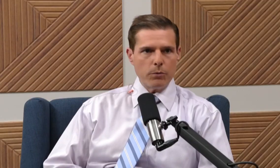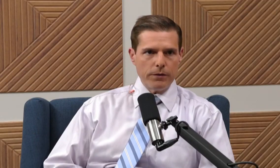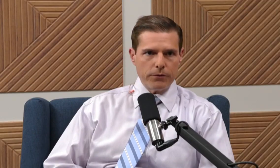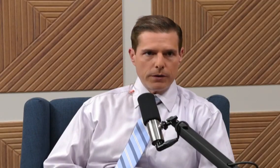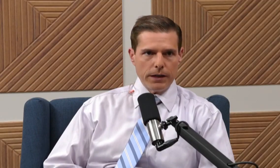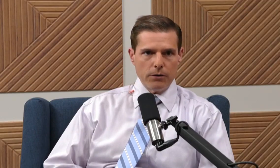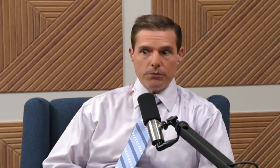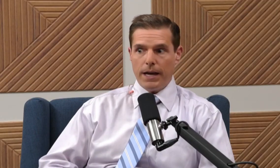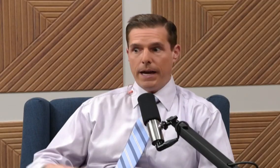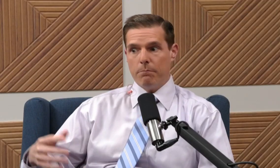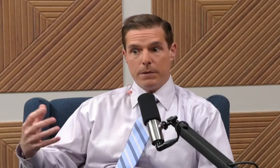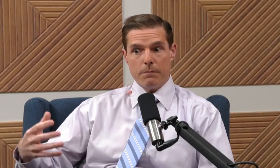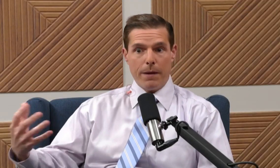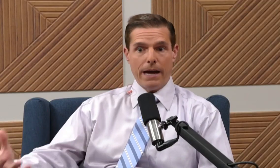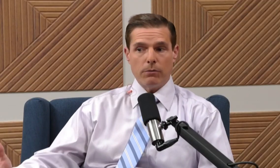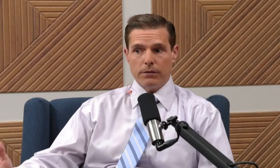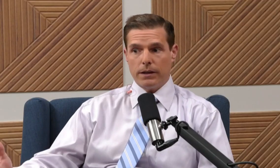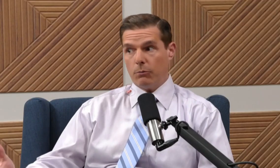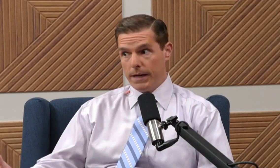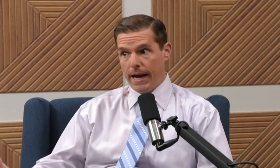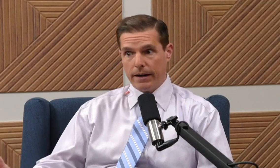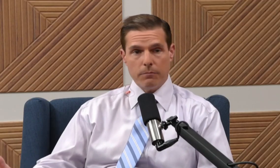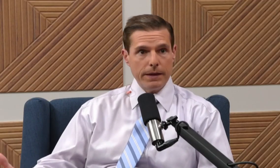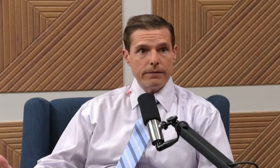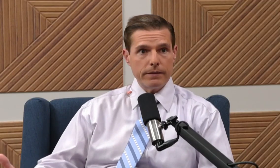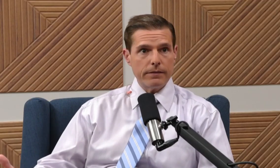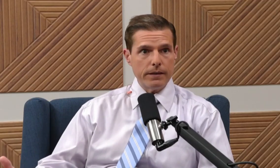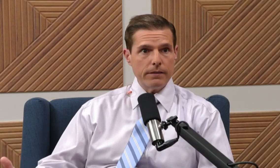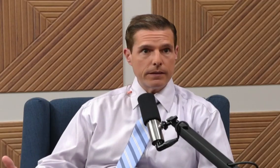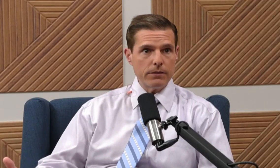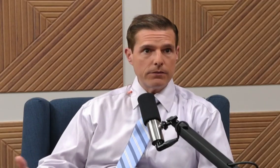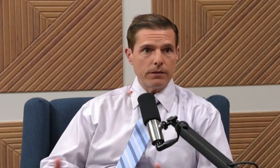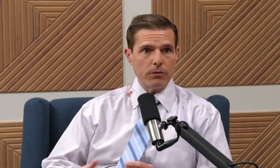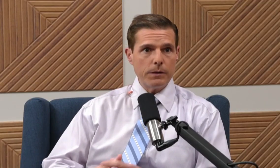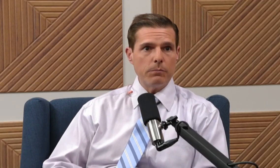And brief tornadoes and big bad ones like we had on May 16th that killed several people.